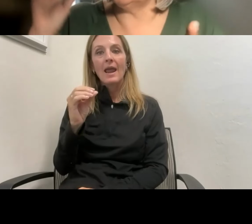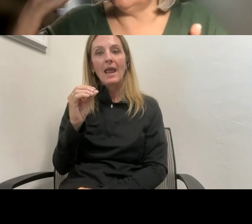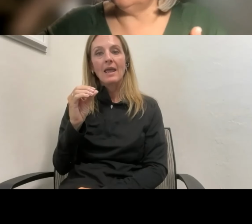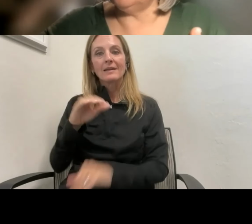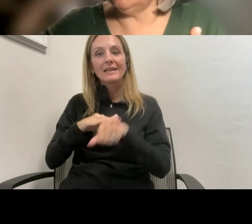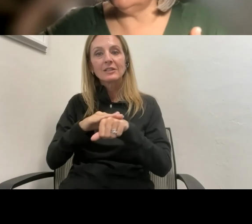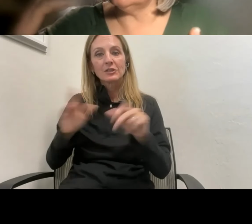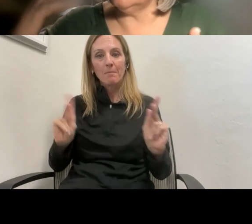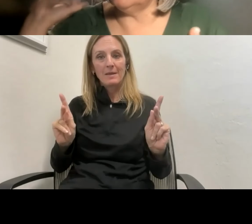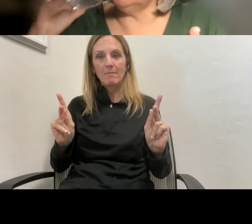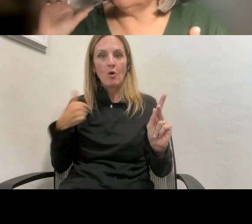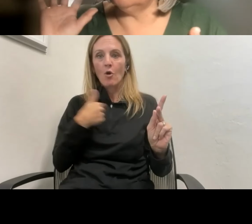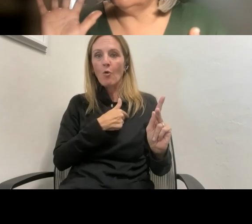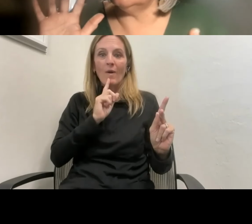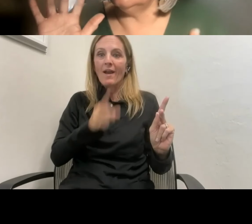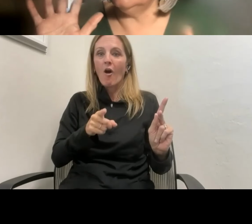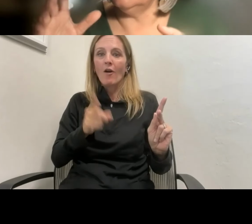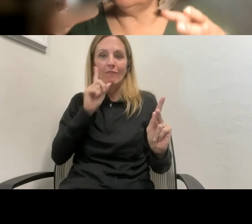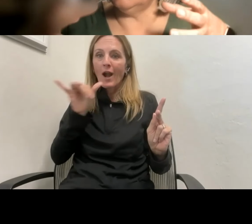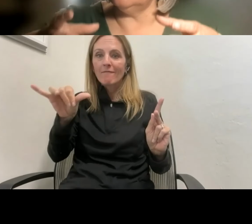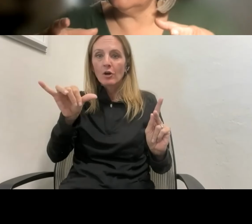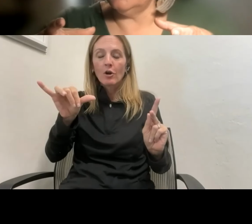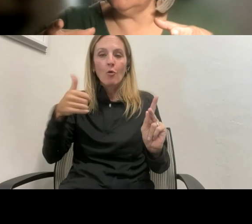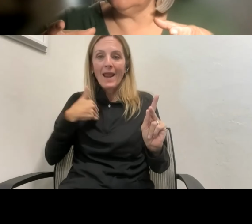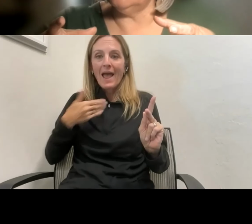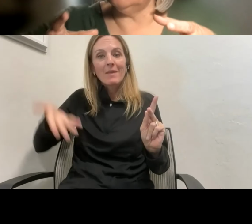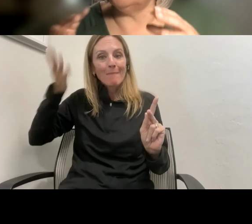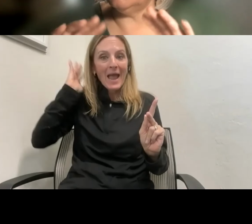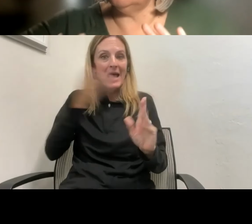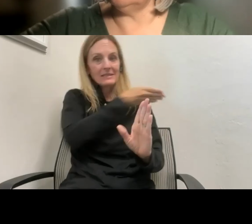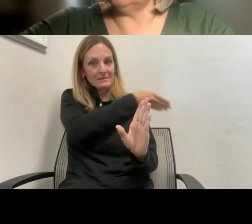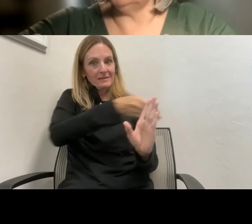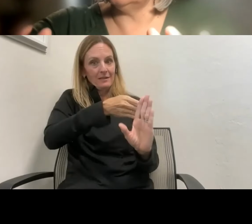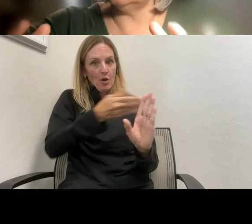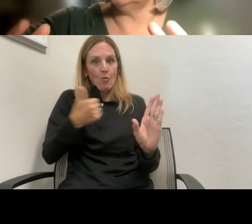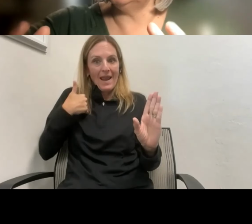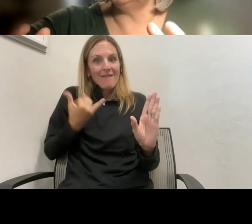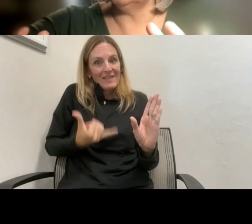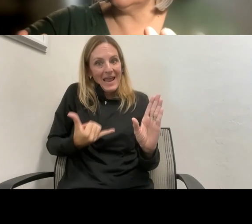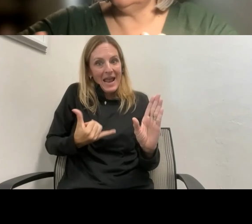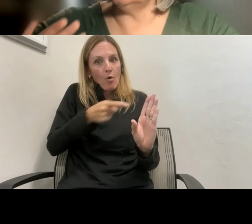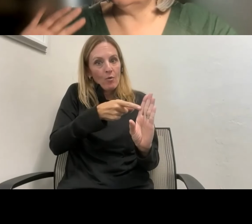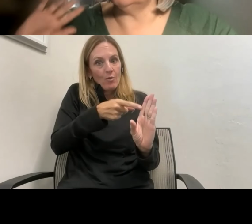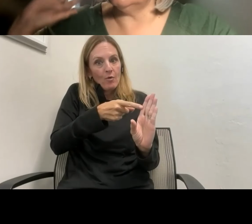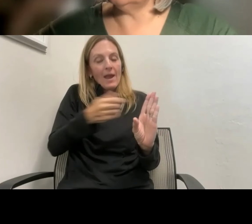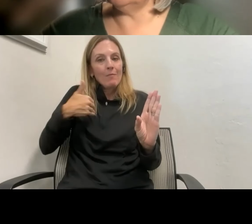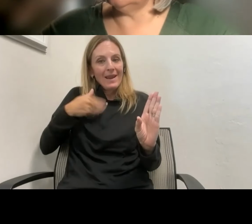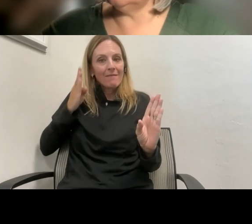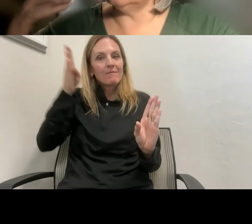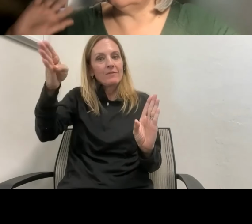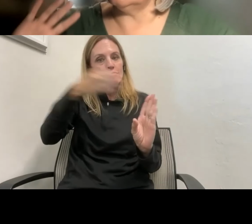have the past coming forward, we have the now, and we have the future. And so our transformation is